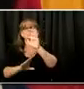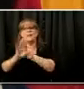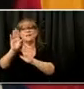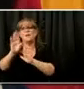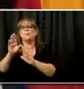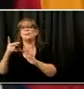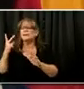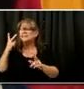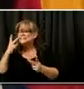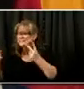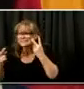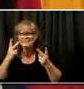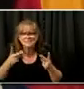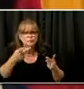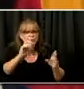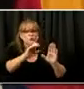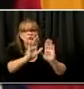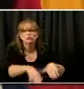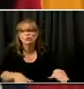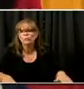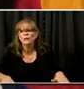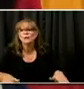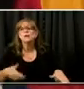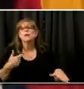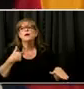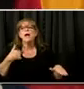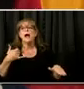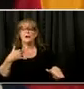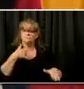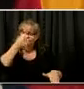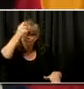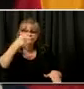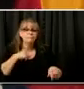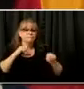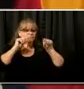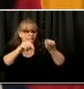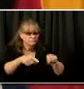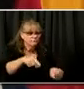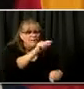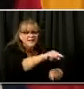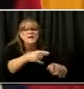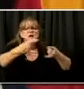the sheer joy that they had at reconnecting with classmates reconnecting with teachers